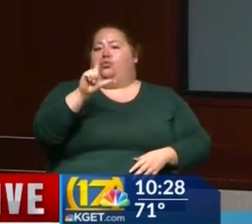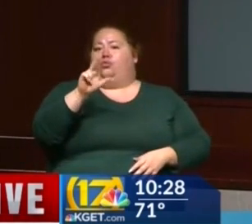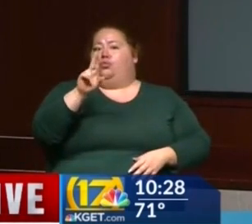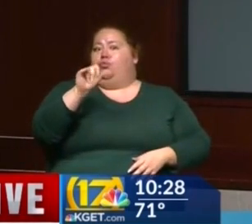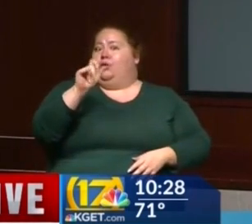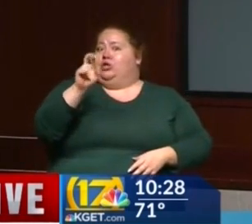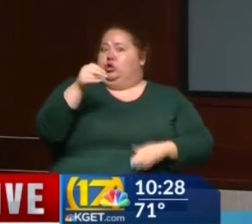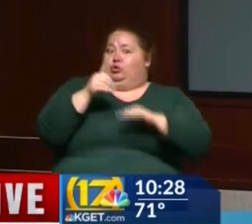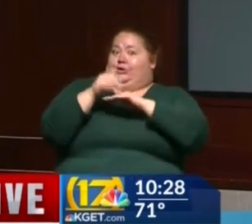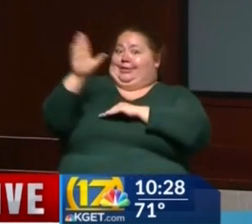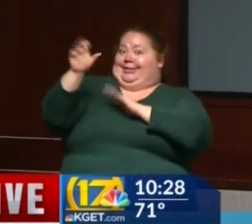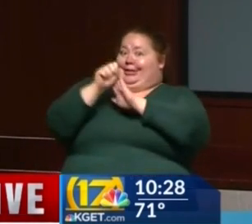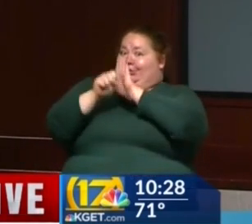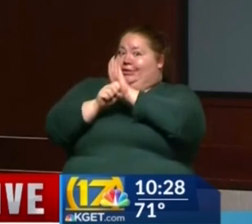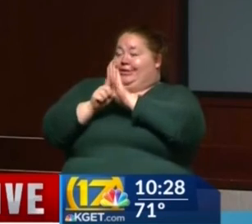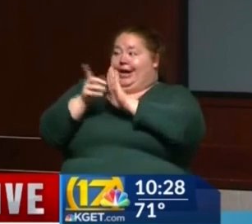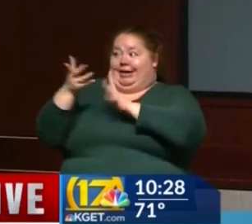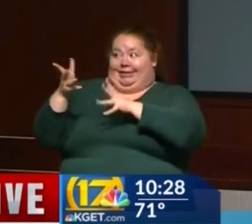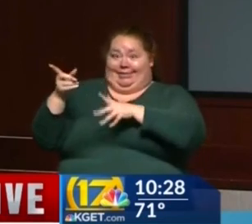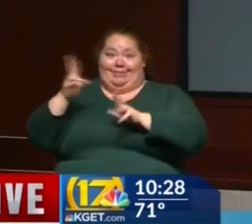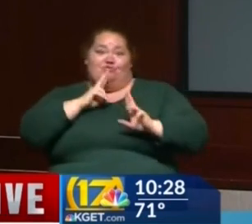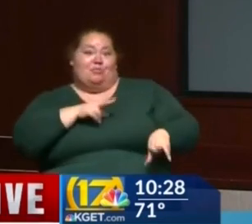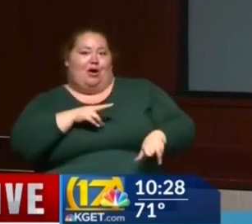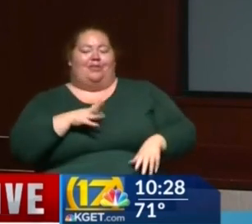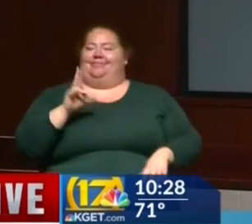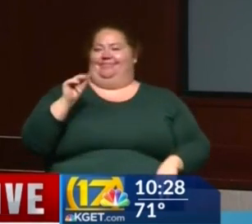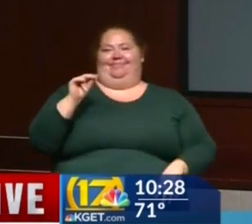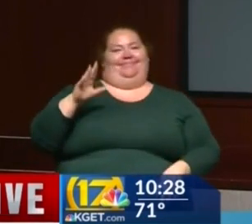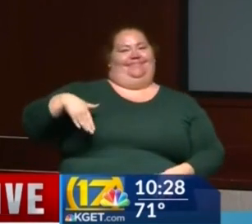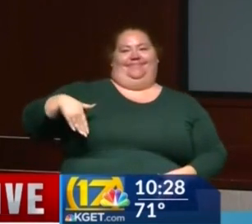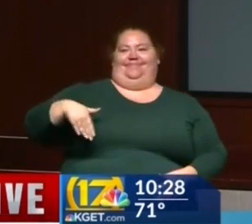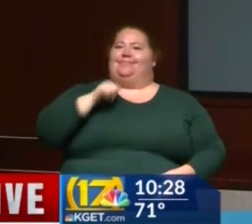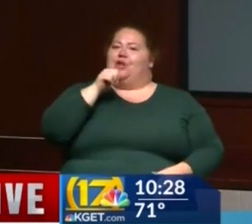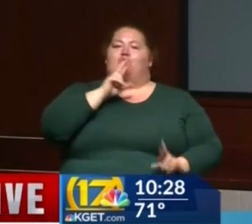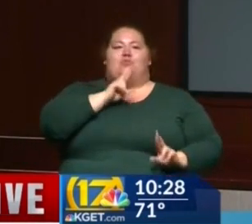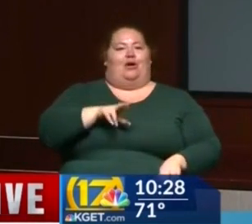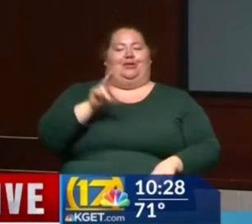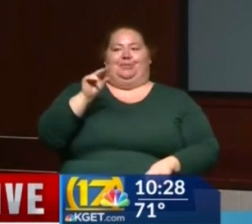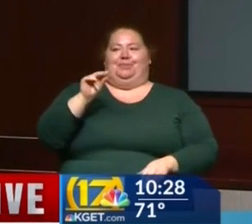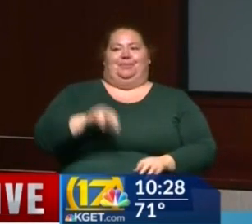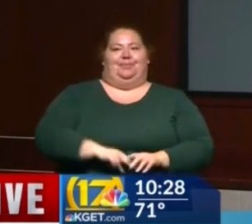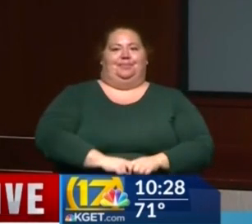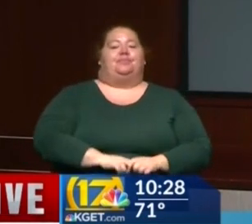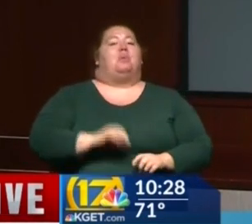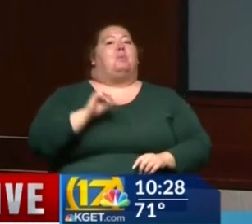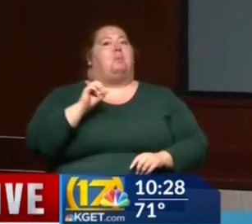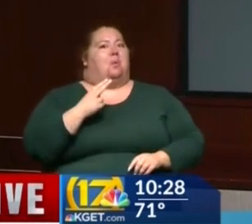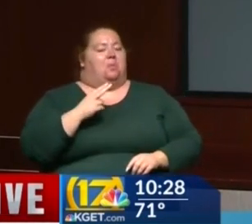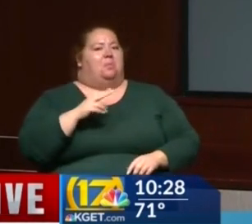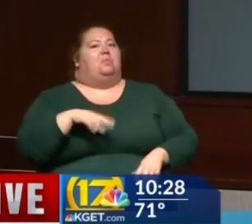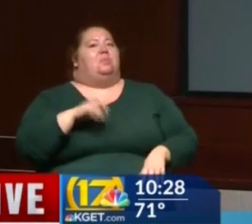I WAS WONDERING IF THE STATE HAS RESPONDED TO THE RESOLUTIONS FROM A COUPLE OF WEEKS AGO EXPRESSING